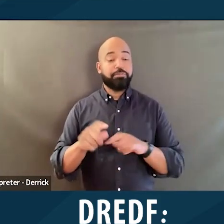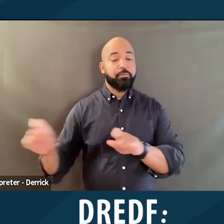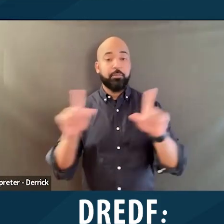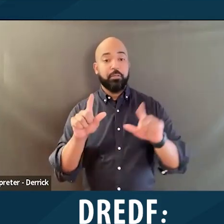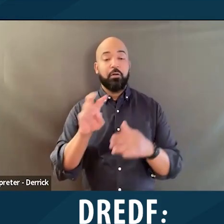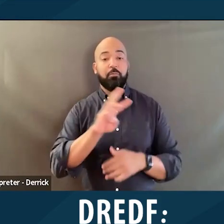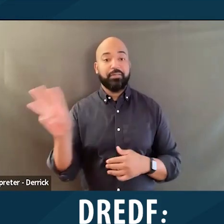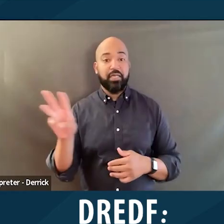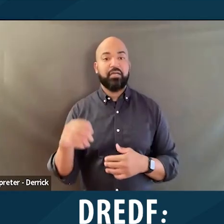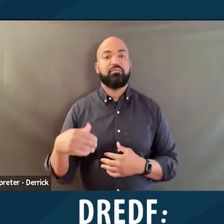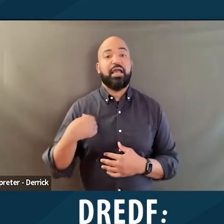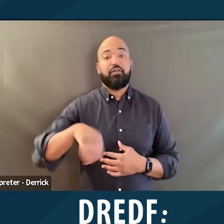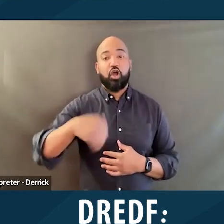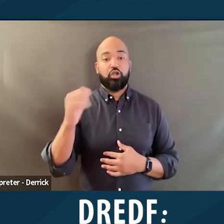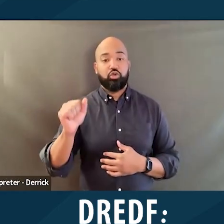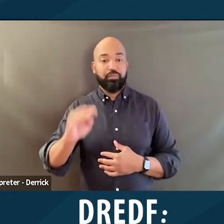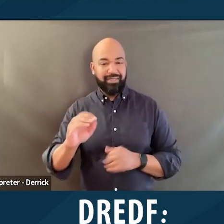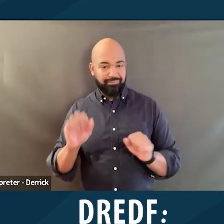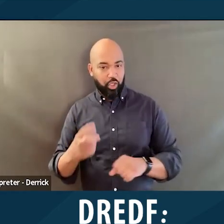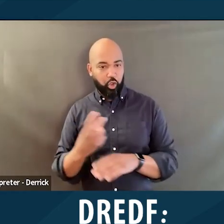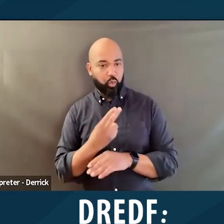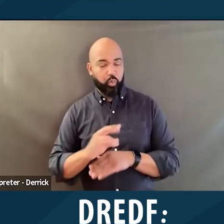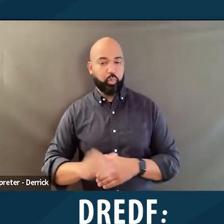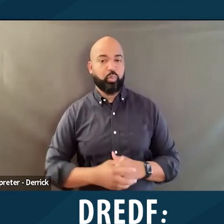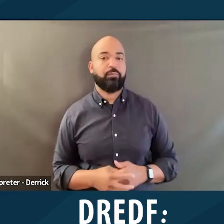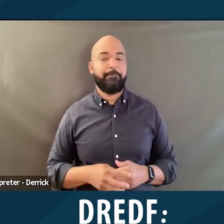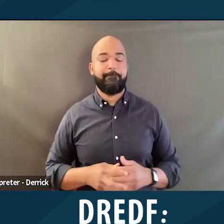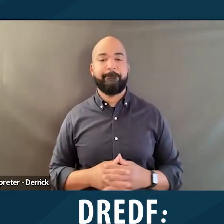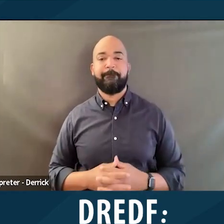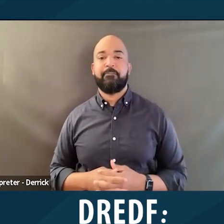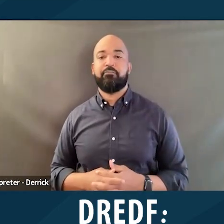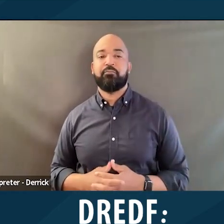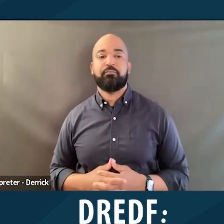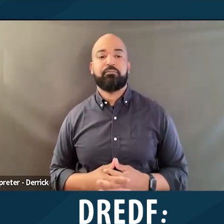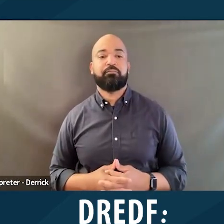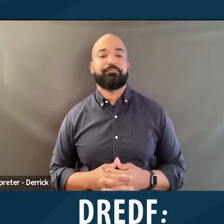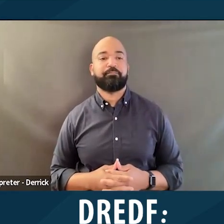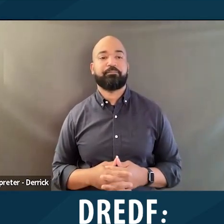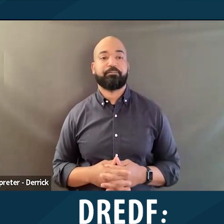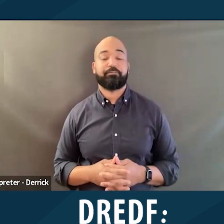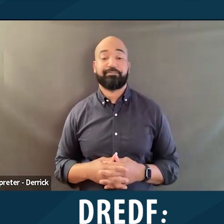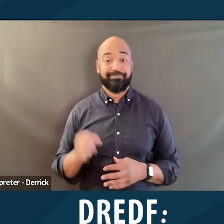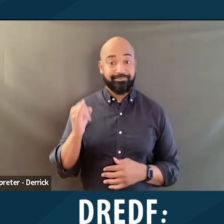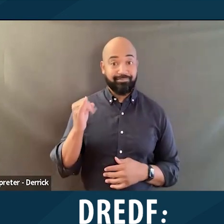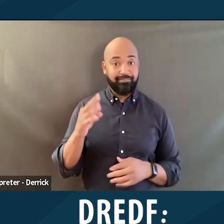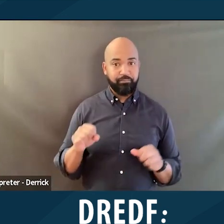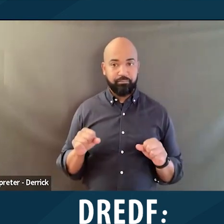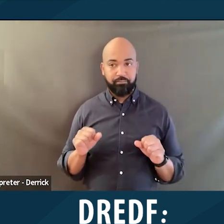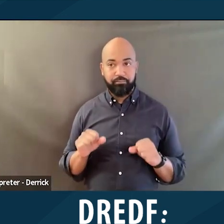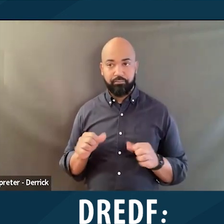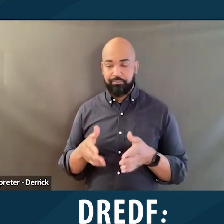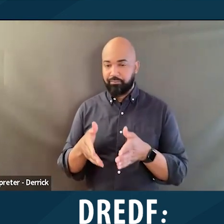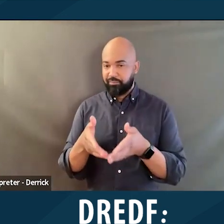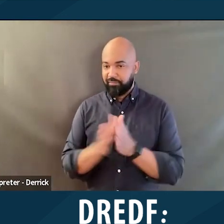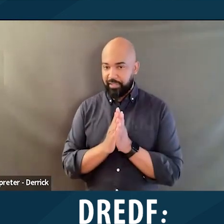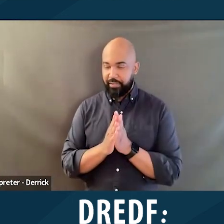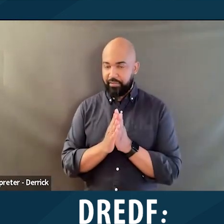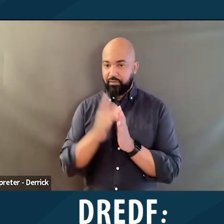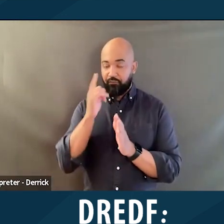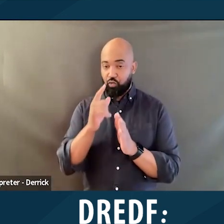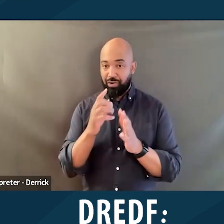other social media that you can use. And if you can, ask for a meeting. Go in person